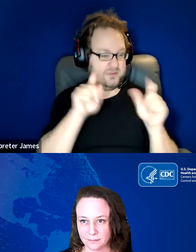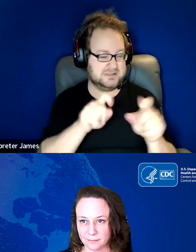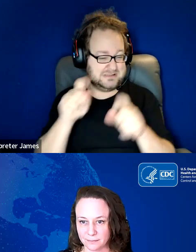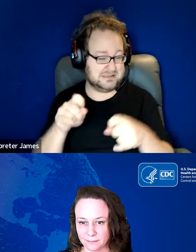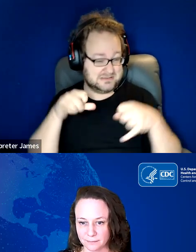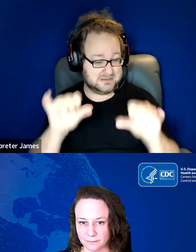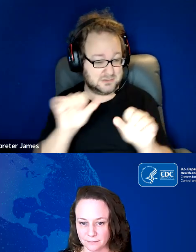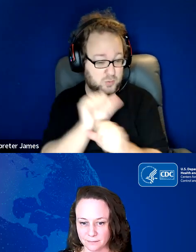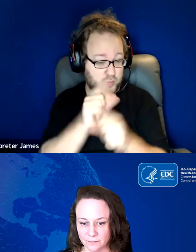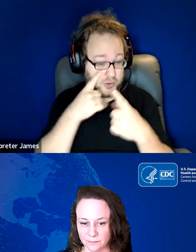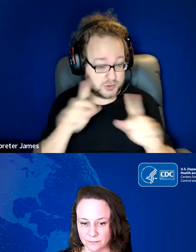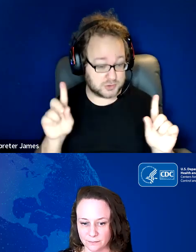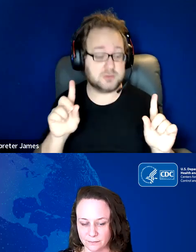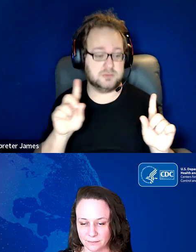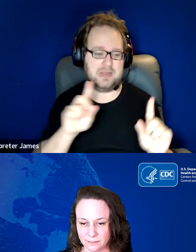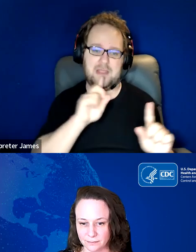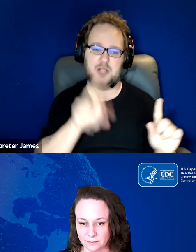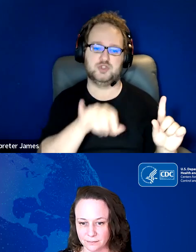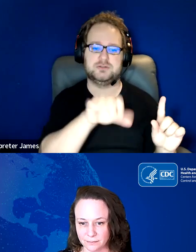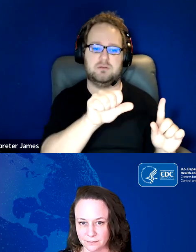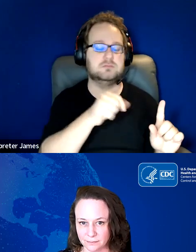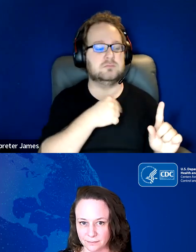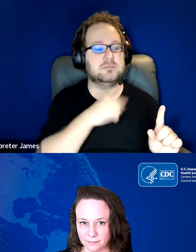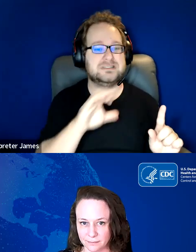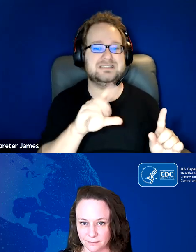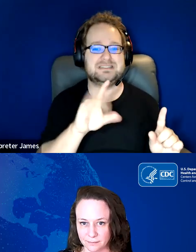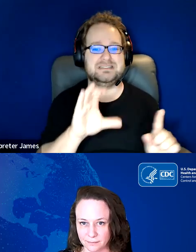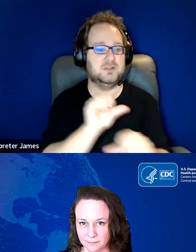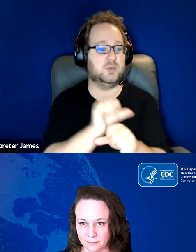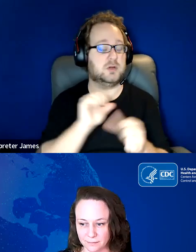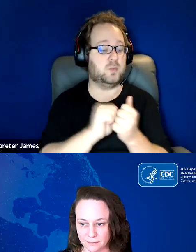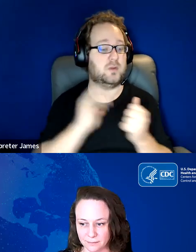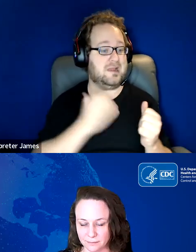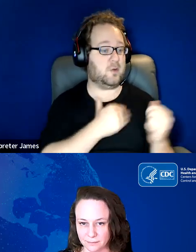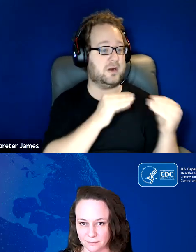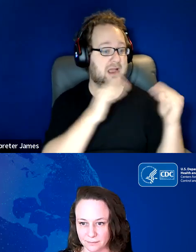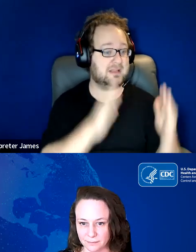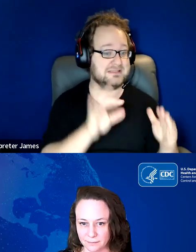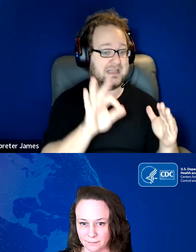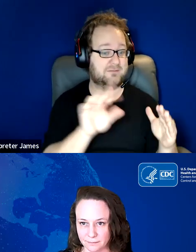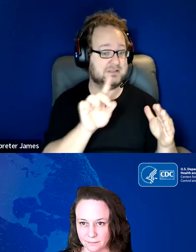The answer is yes. CDC has worked with our colleagues at FDA as well as the manufacturers of the